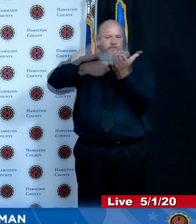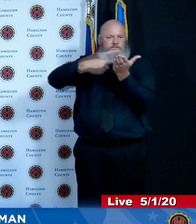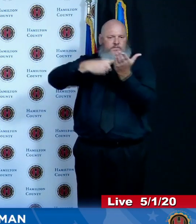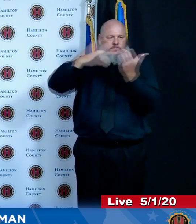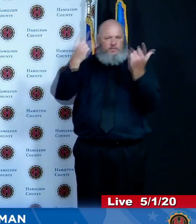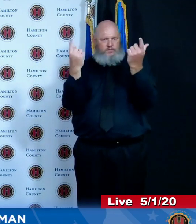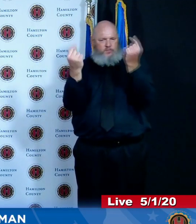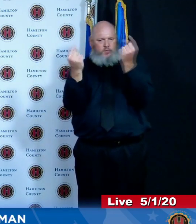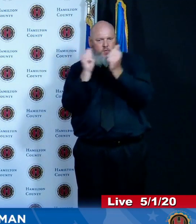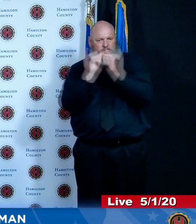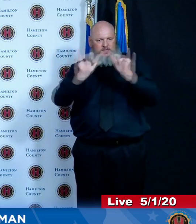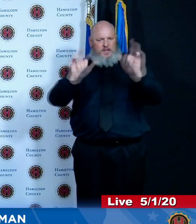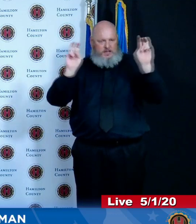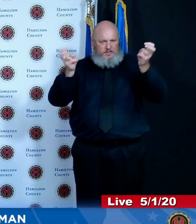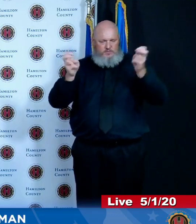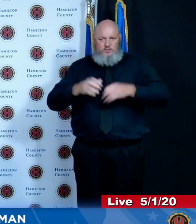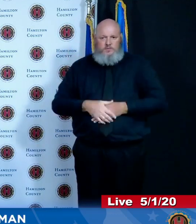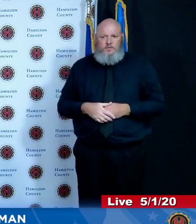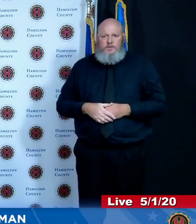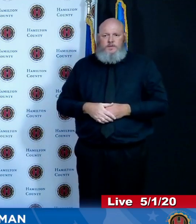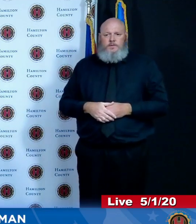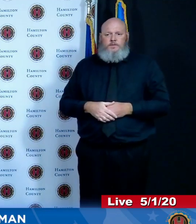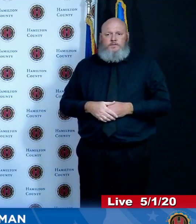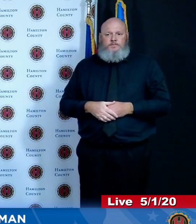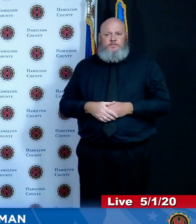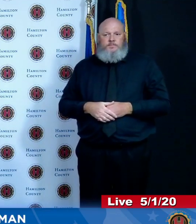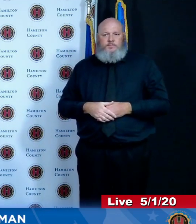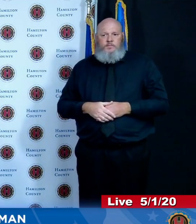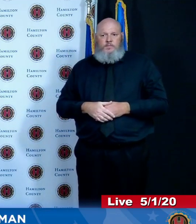start to getting restaurants back open so we look forward to working with the